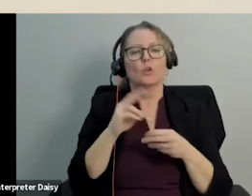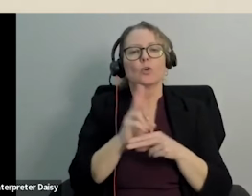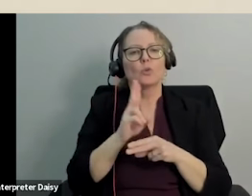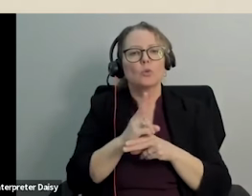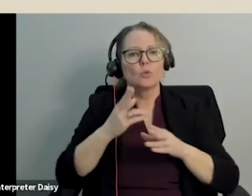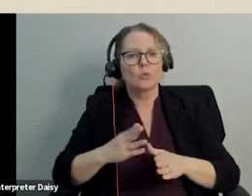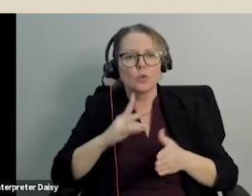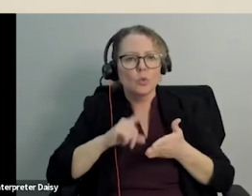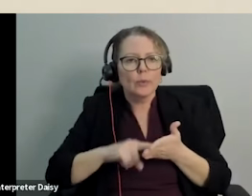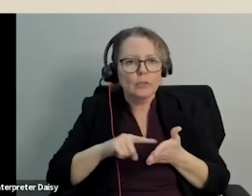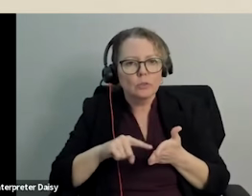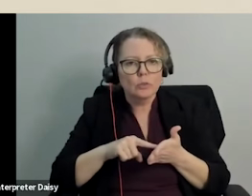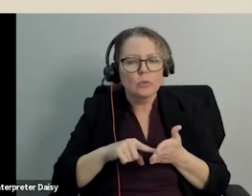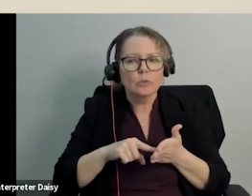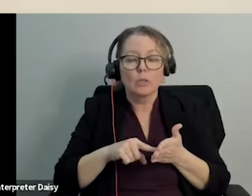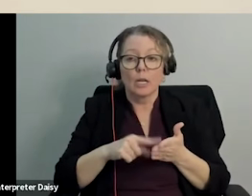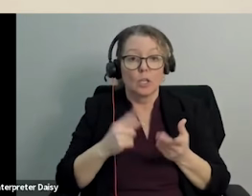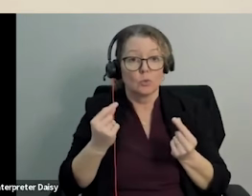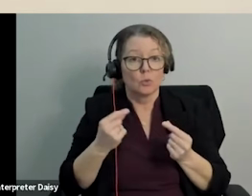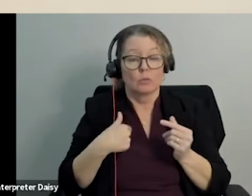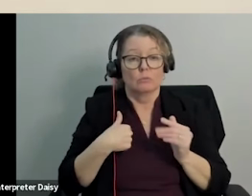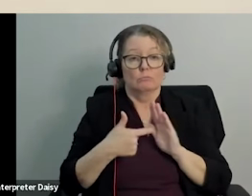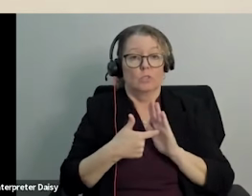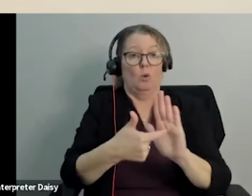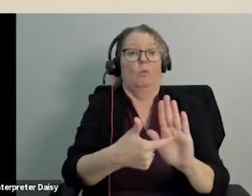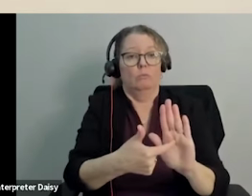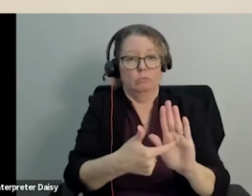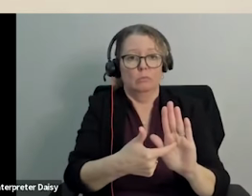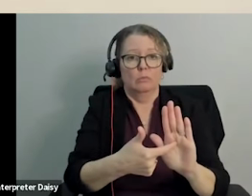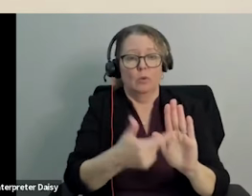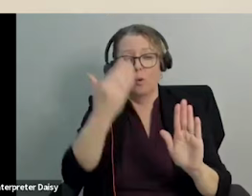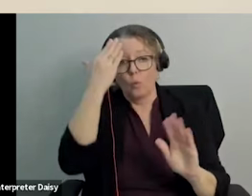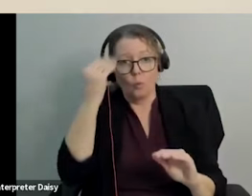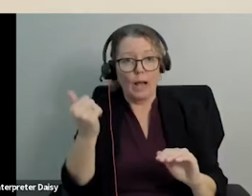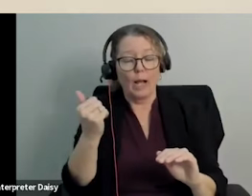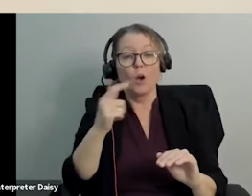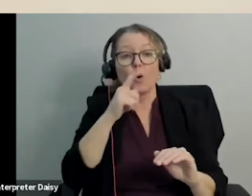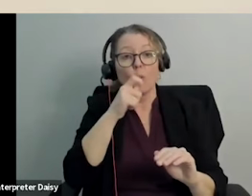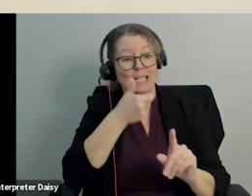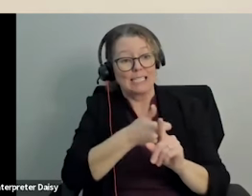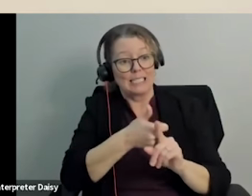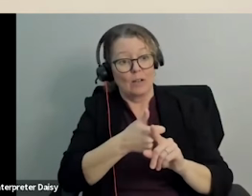and showing them why it's so valuable, hearing from those with lived experience from the start